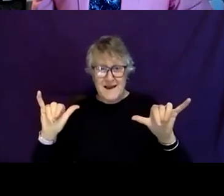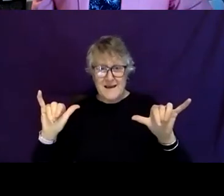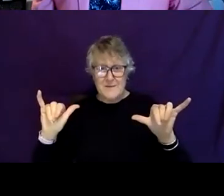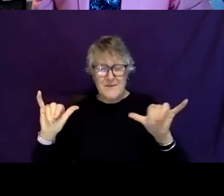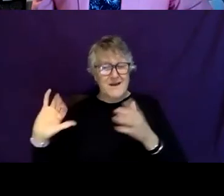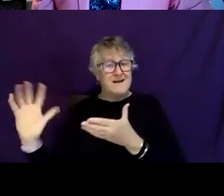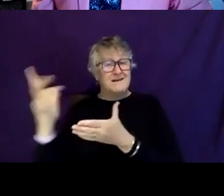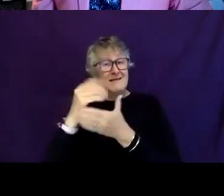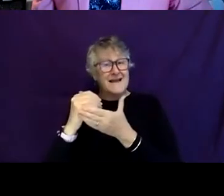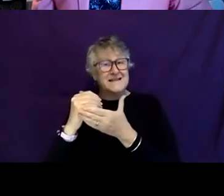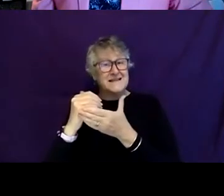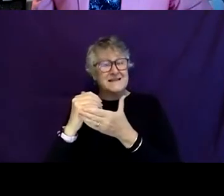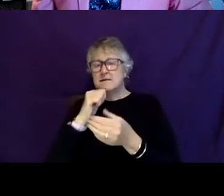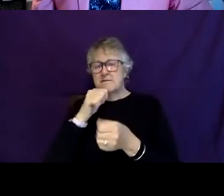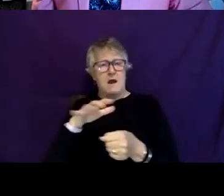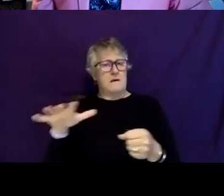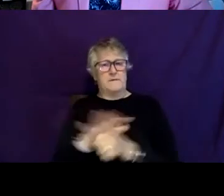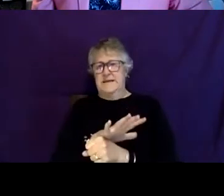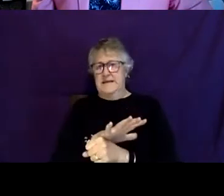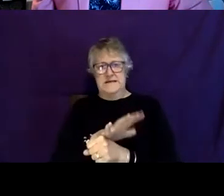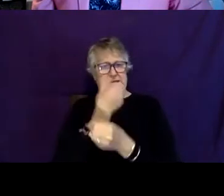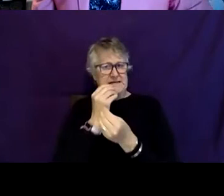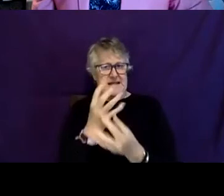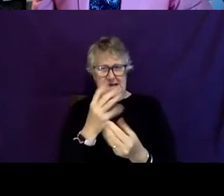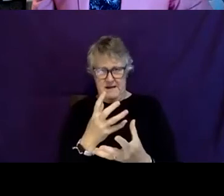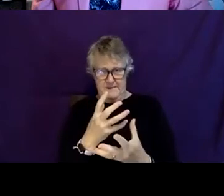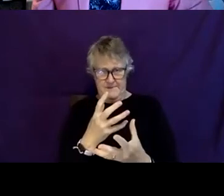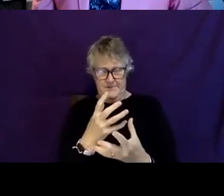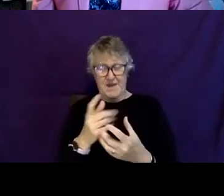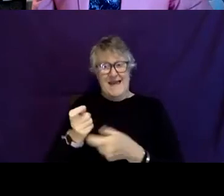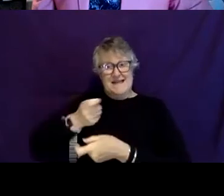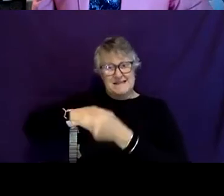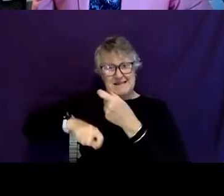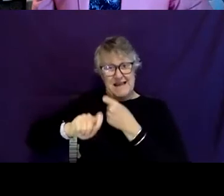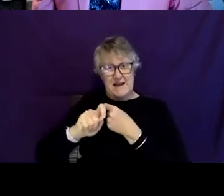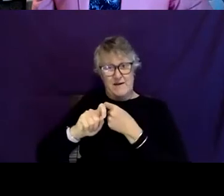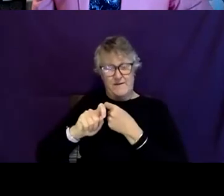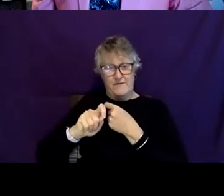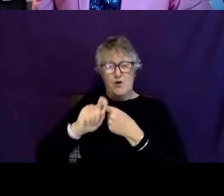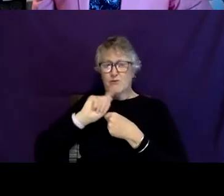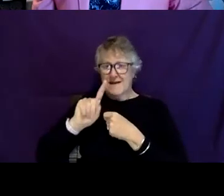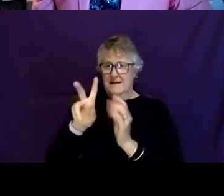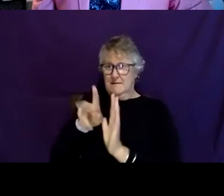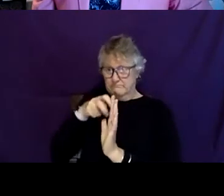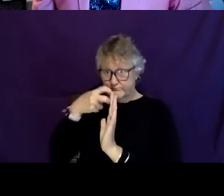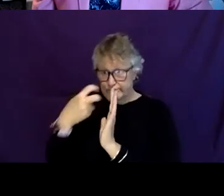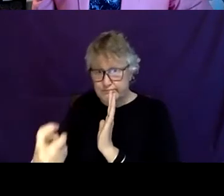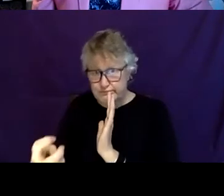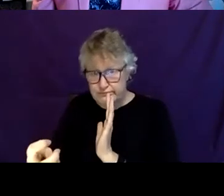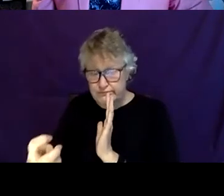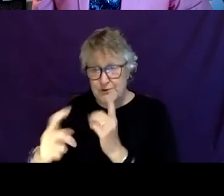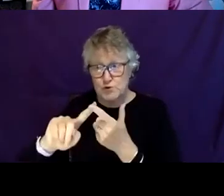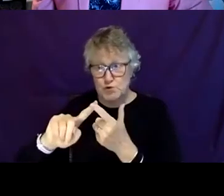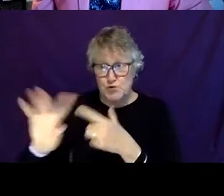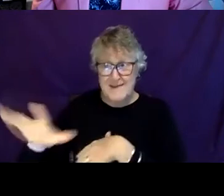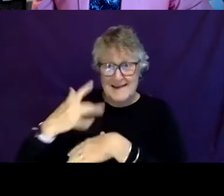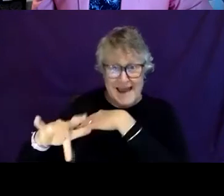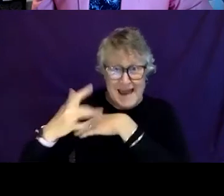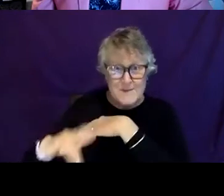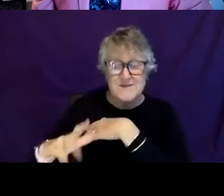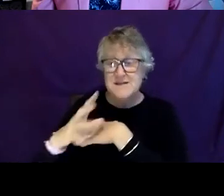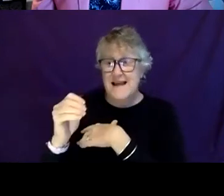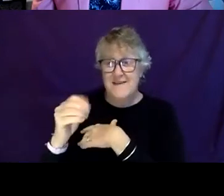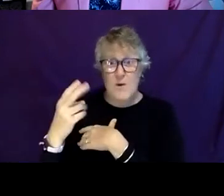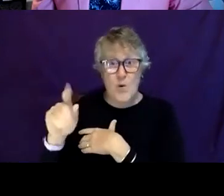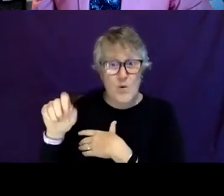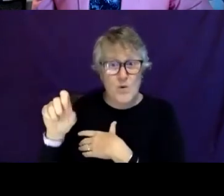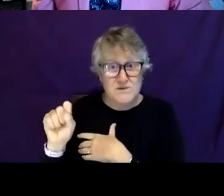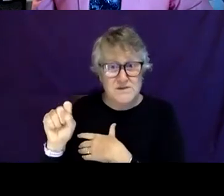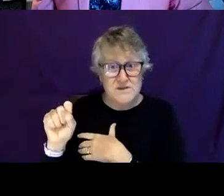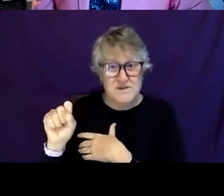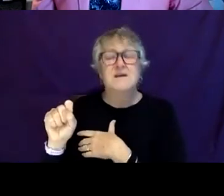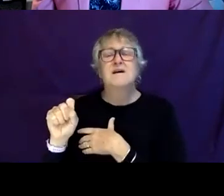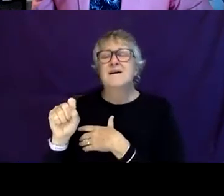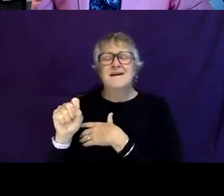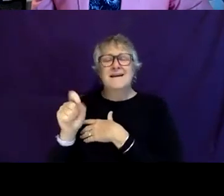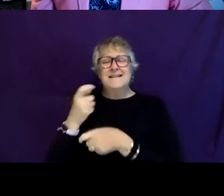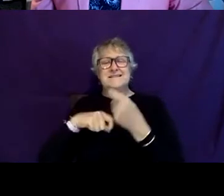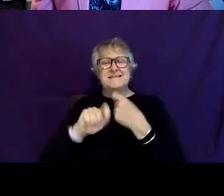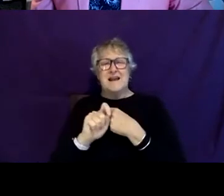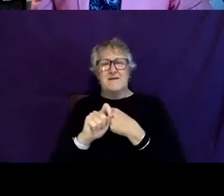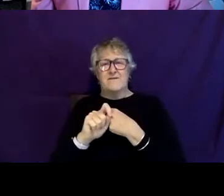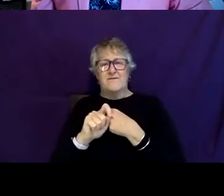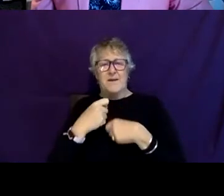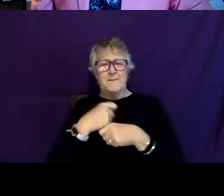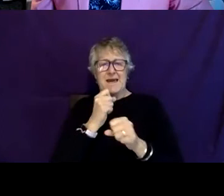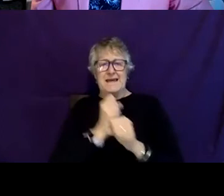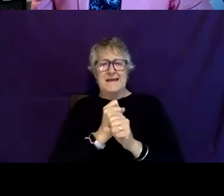Then I see them, leaning into the data gaps, as an opportunity to substitute the American Community Survey and vulnerability indices to justify making inferences regarding particular community.